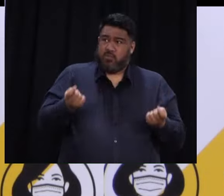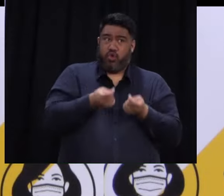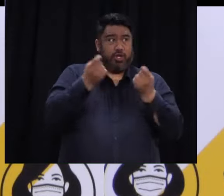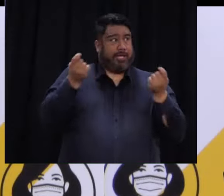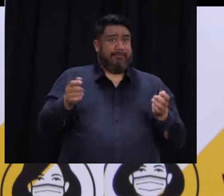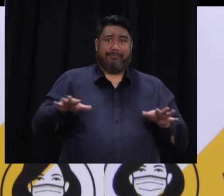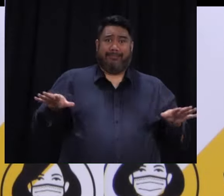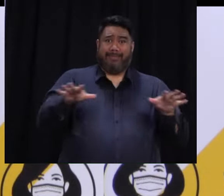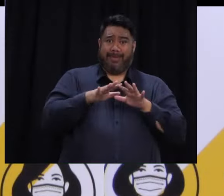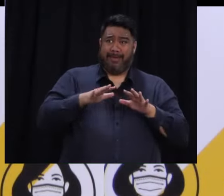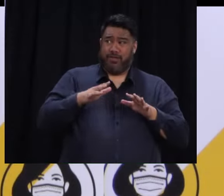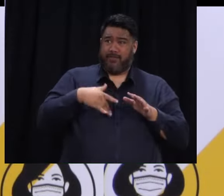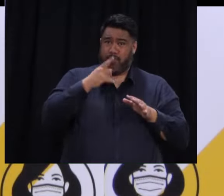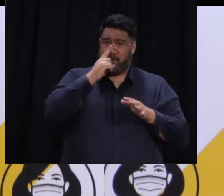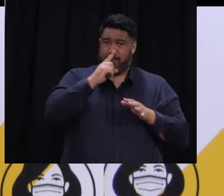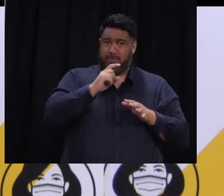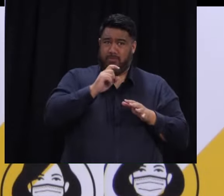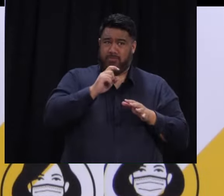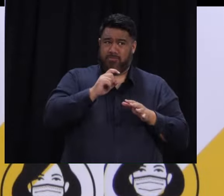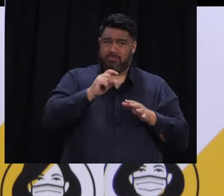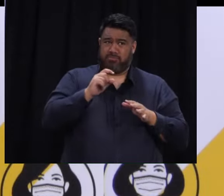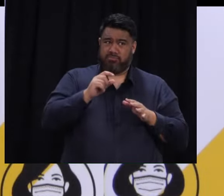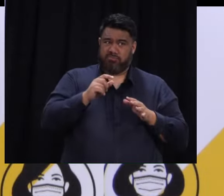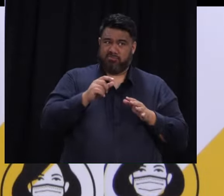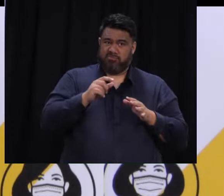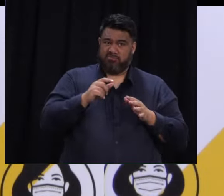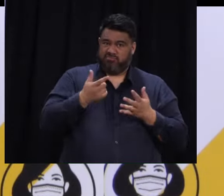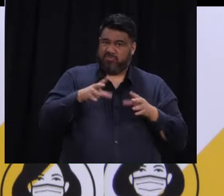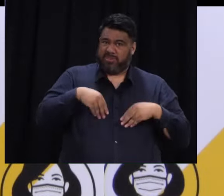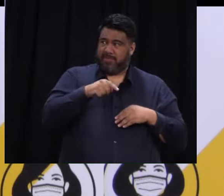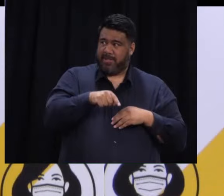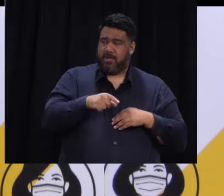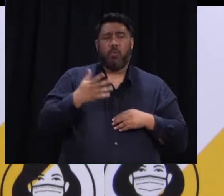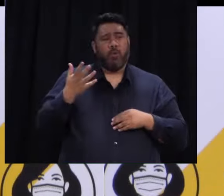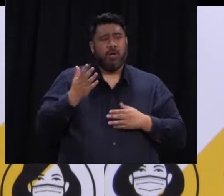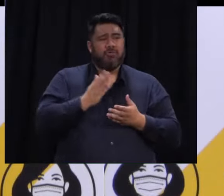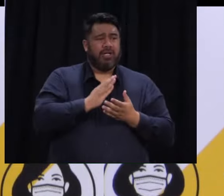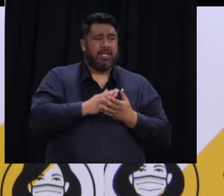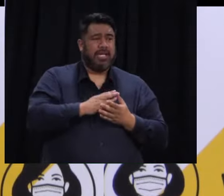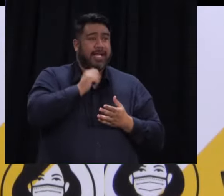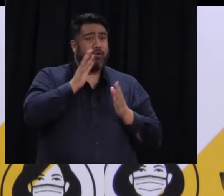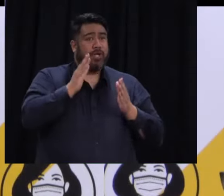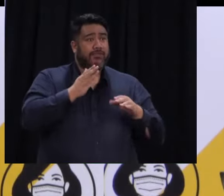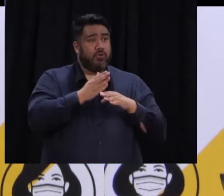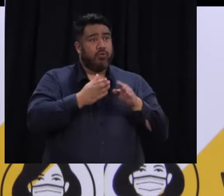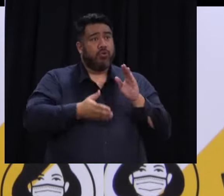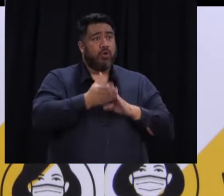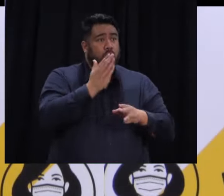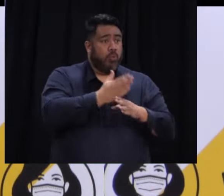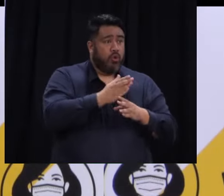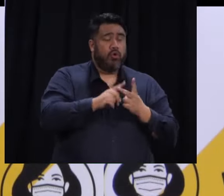plan? No, it is not. The point about Alert Level 4 is that we are asking everybody to stay